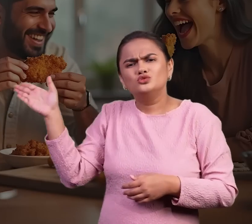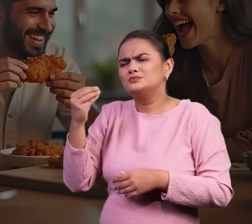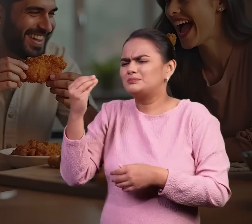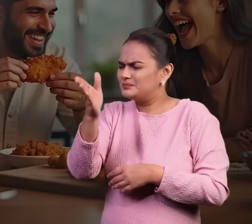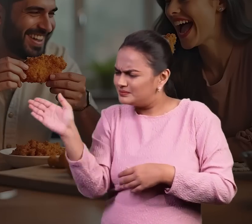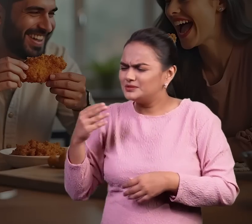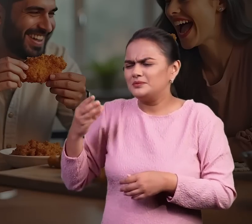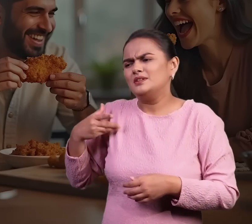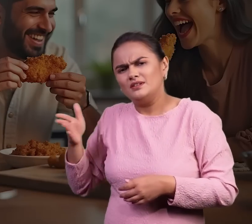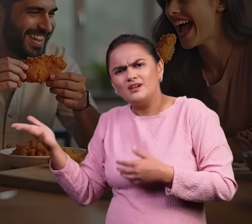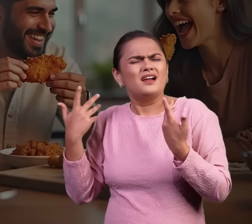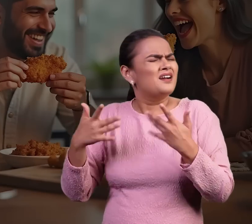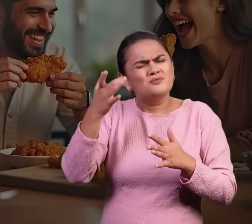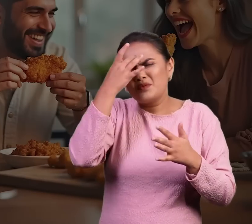will not transmit HIV.